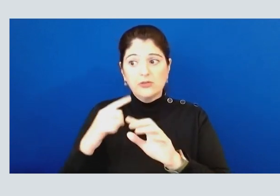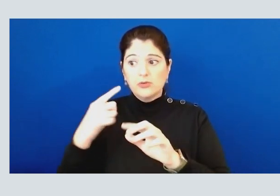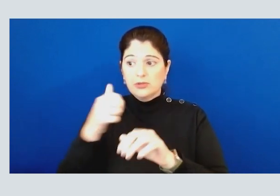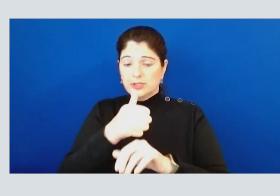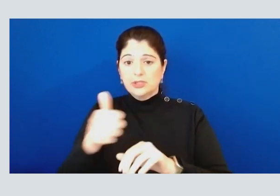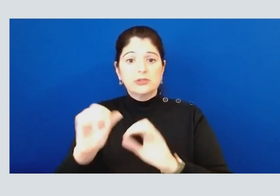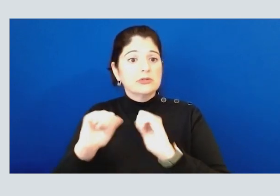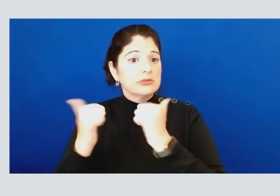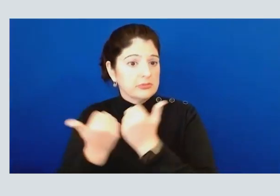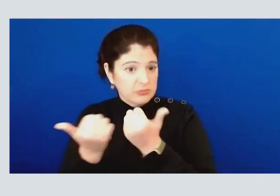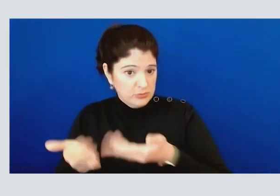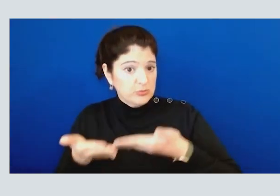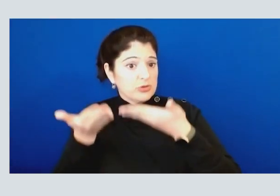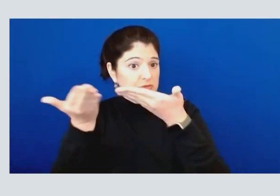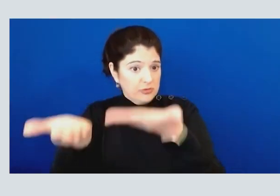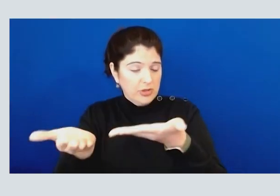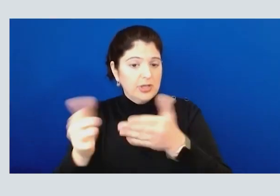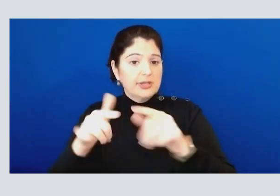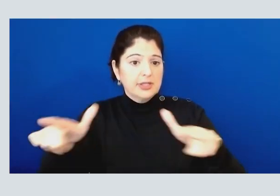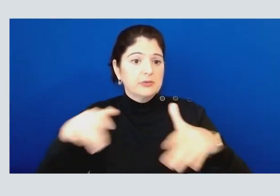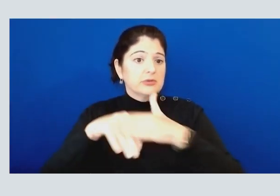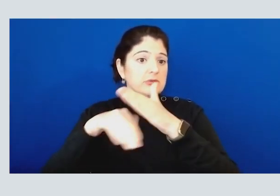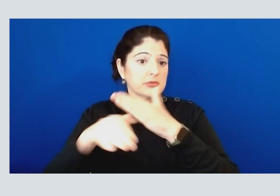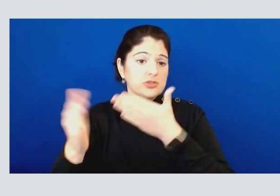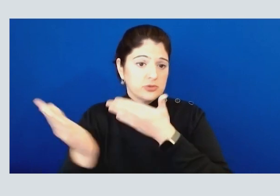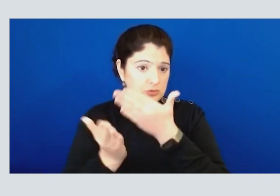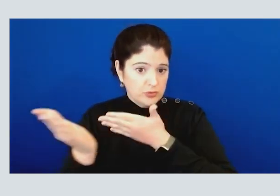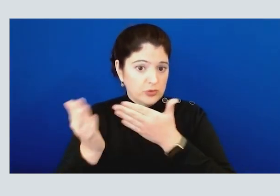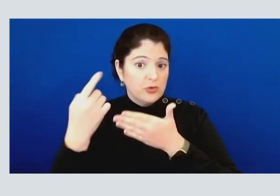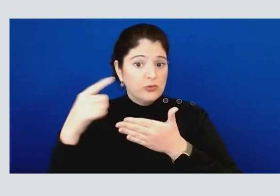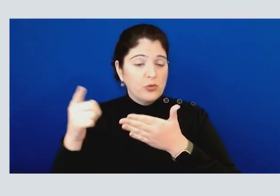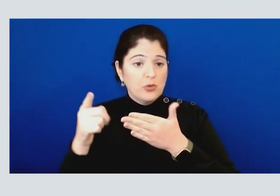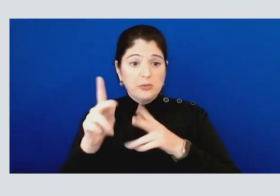language access services for public services and programs.